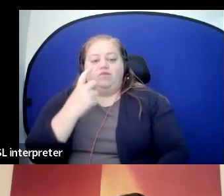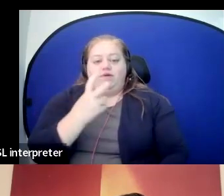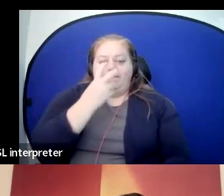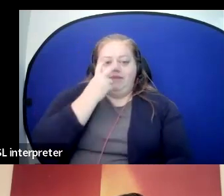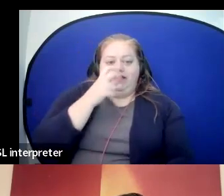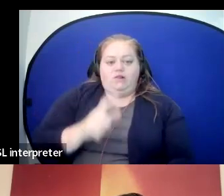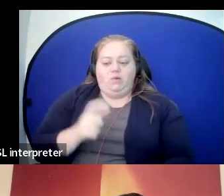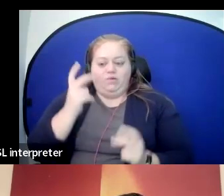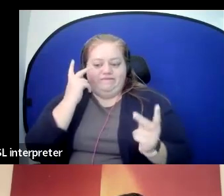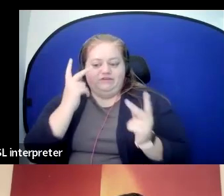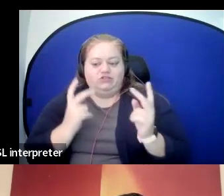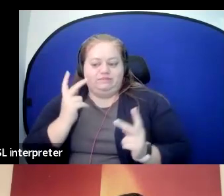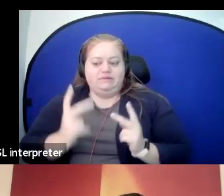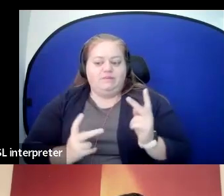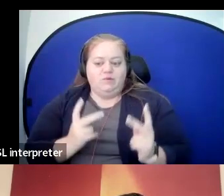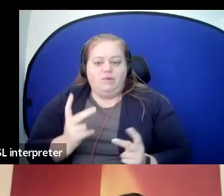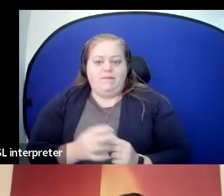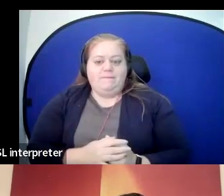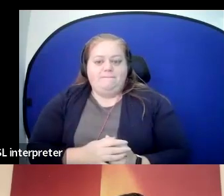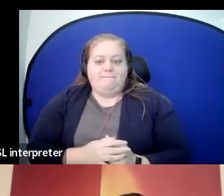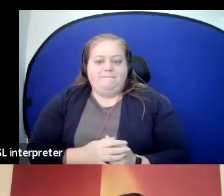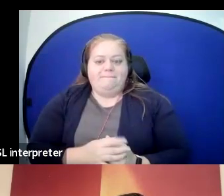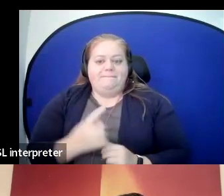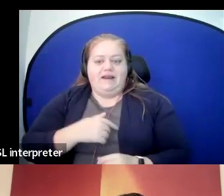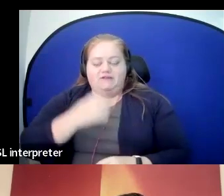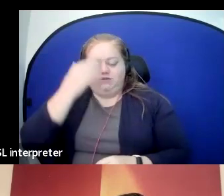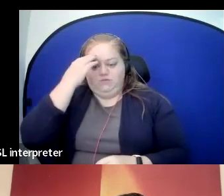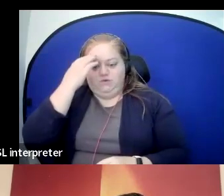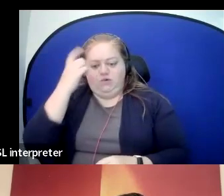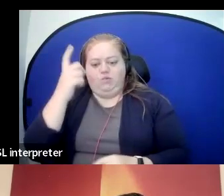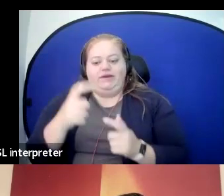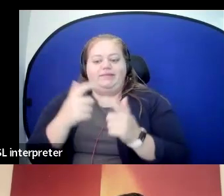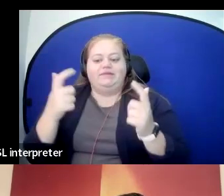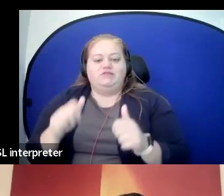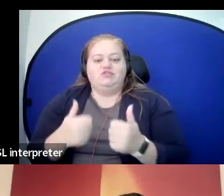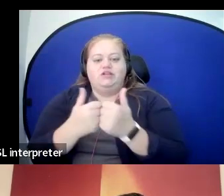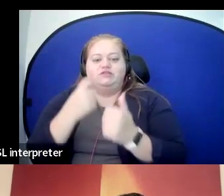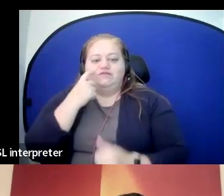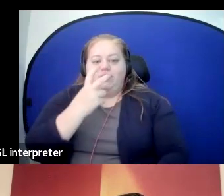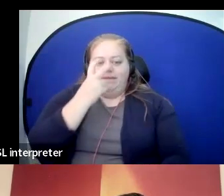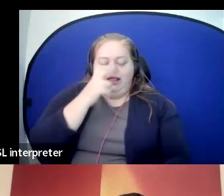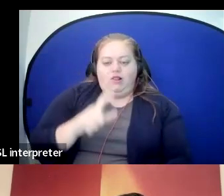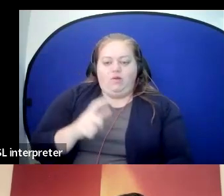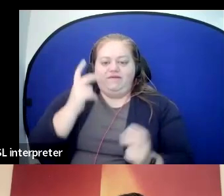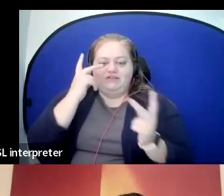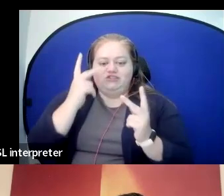And as we know, one of the biggest challenges for blind and low vision people is accessing information